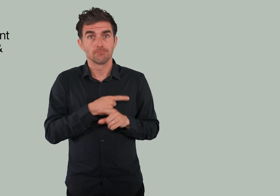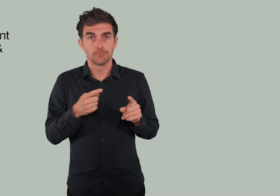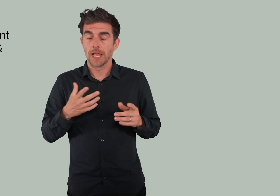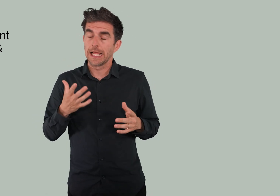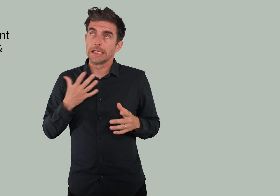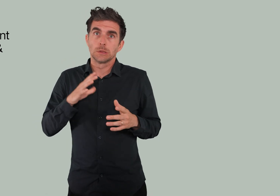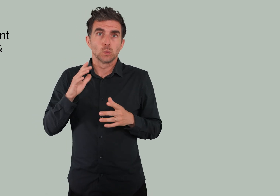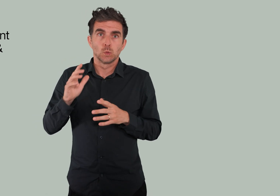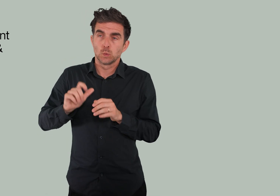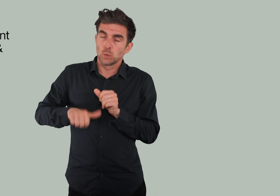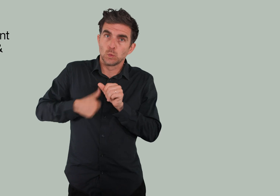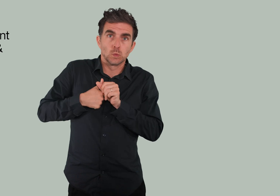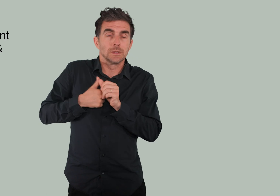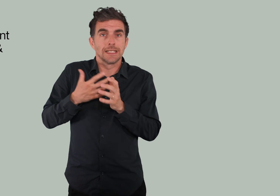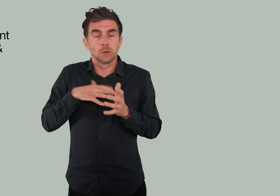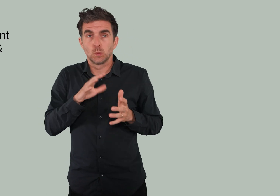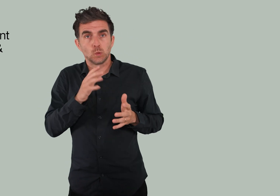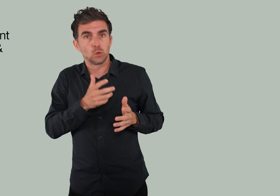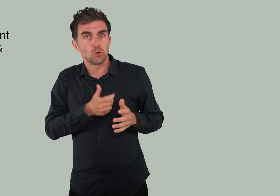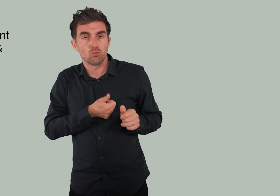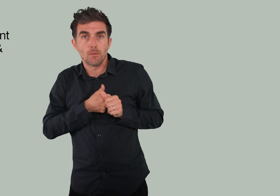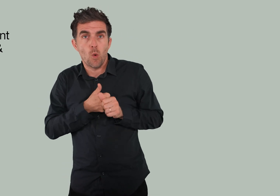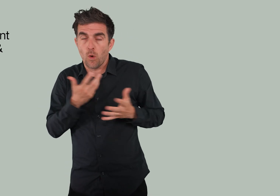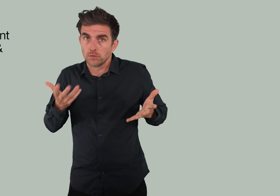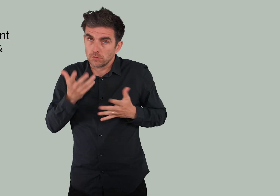applicants typically require reassurance and support in